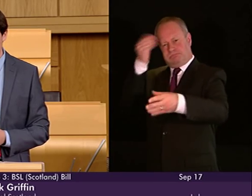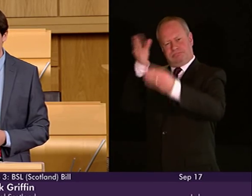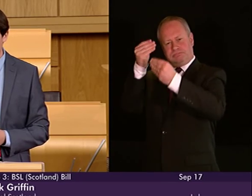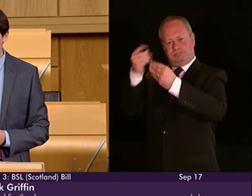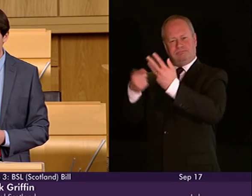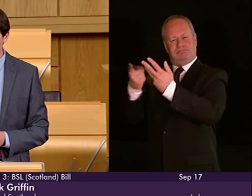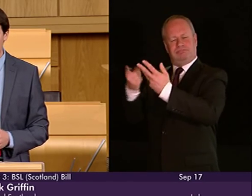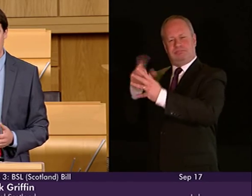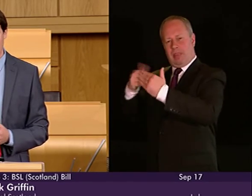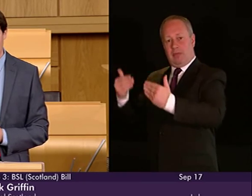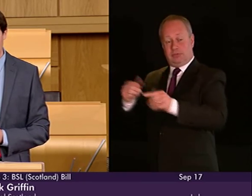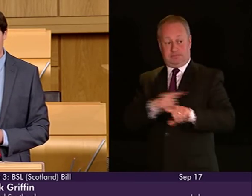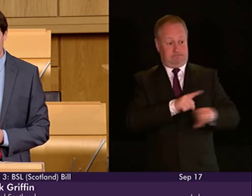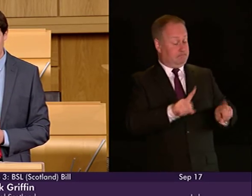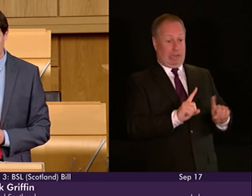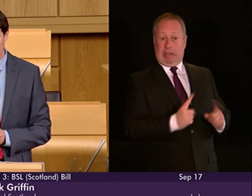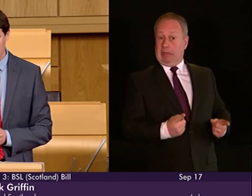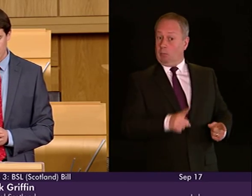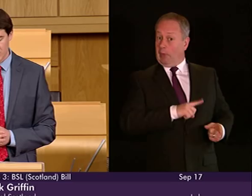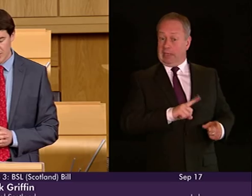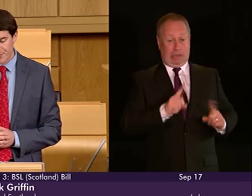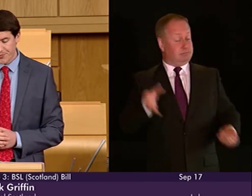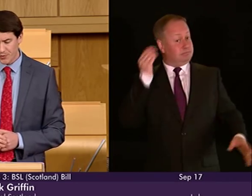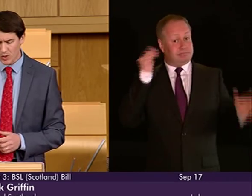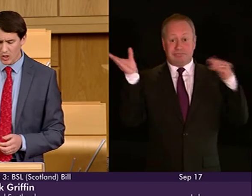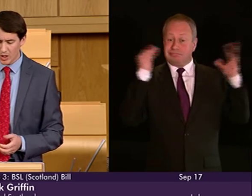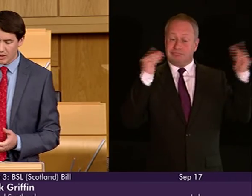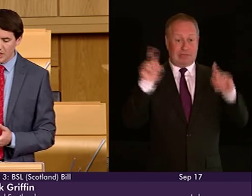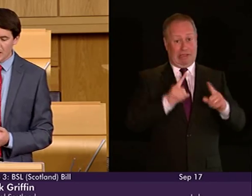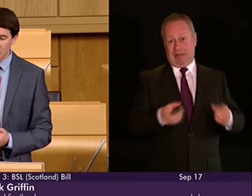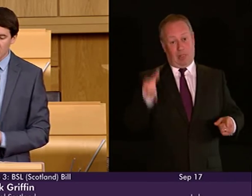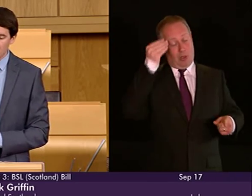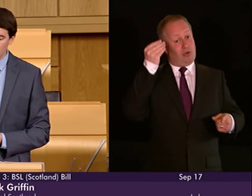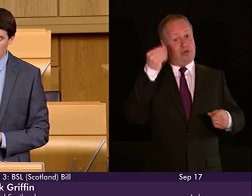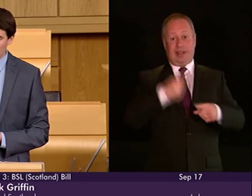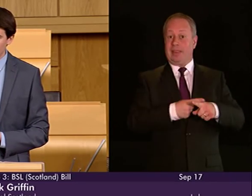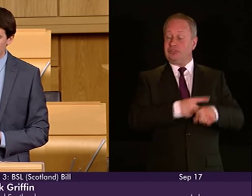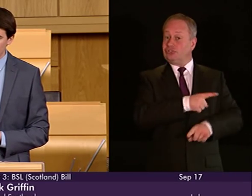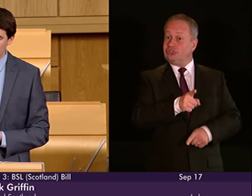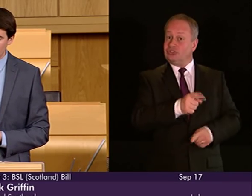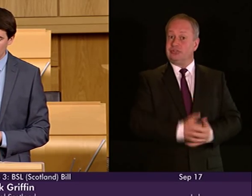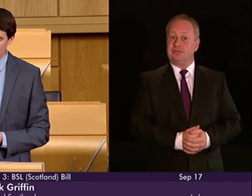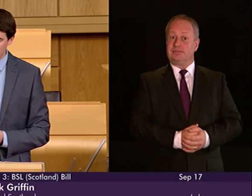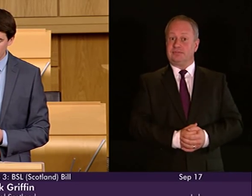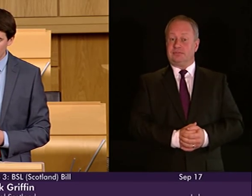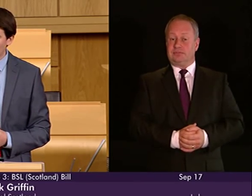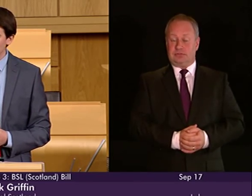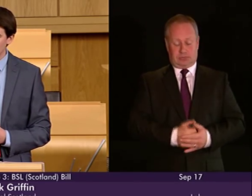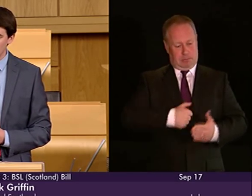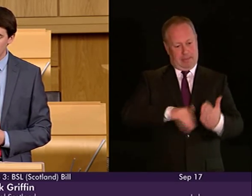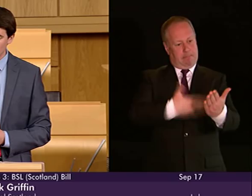to speak English, as they cannot hear the language. The aim of my bill is to encourage